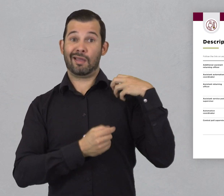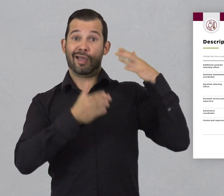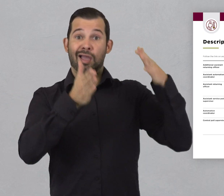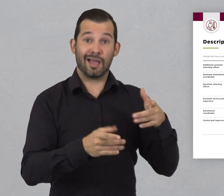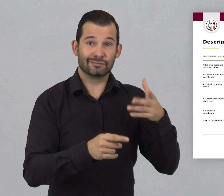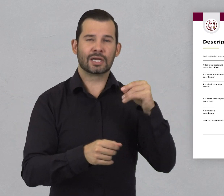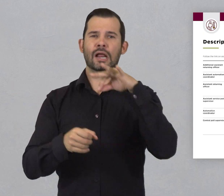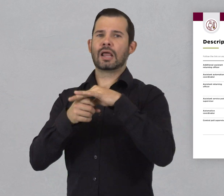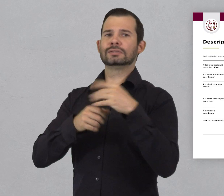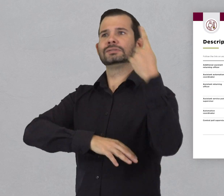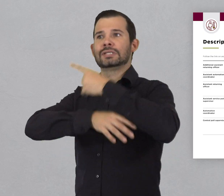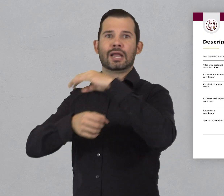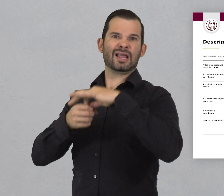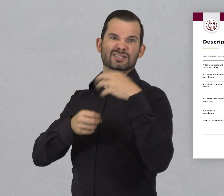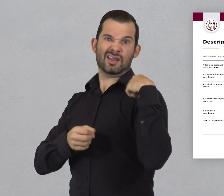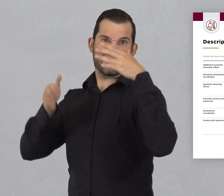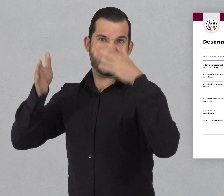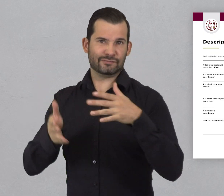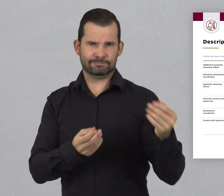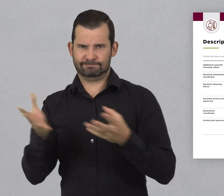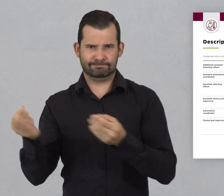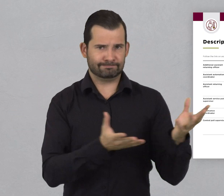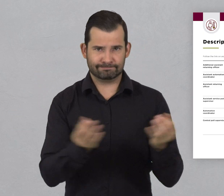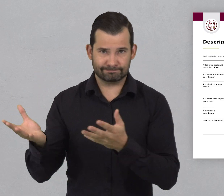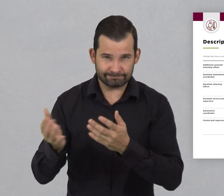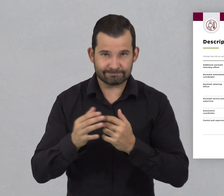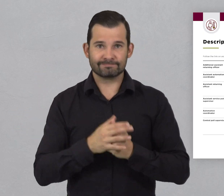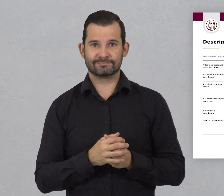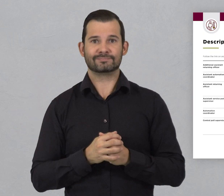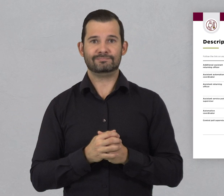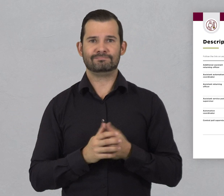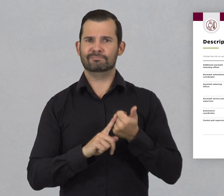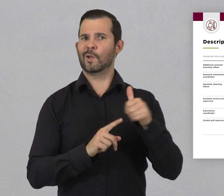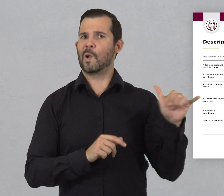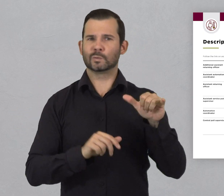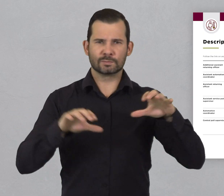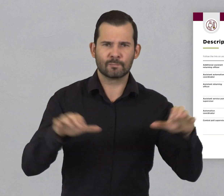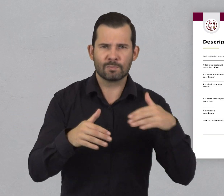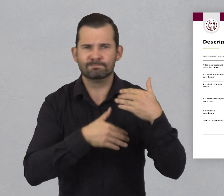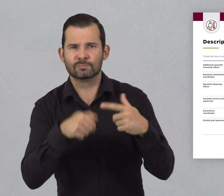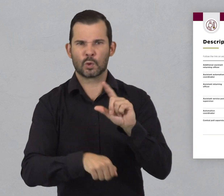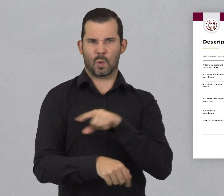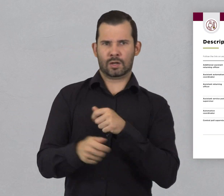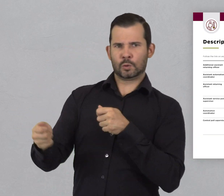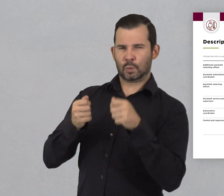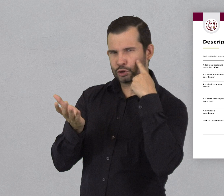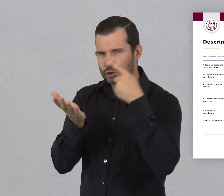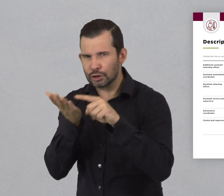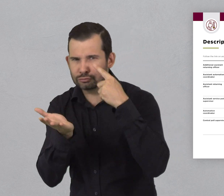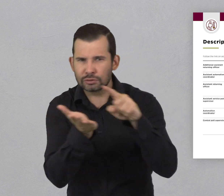between the RO and election day election officers. They also perform quality control checks to ensure